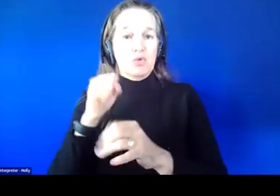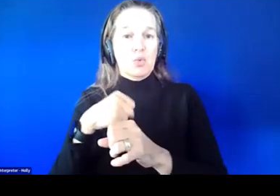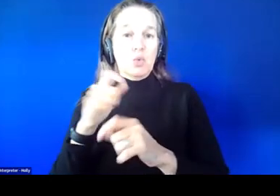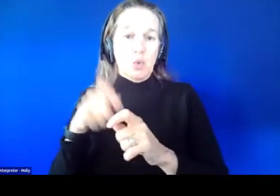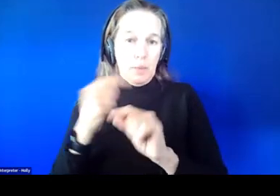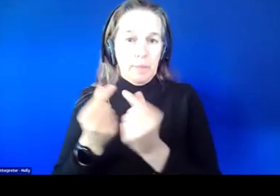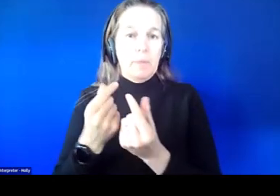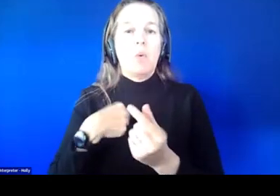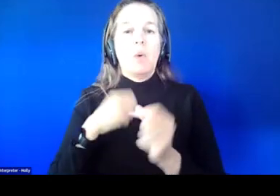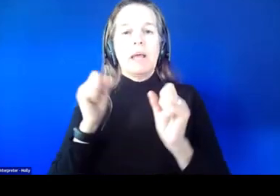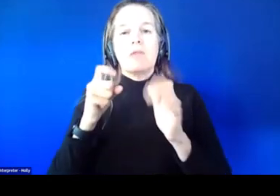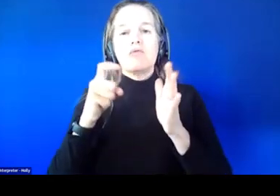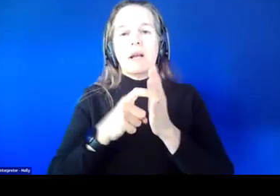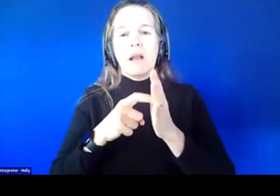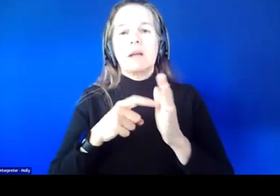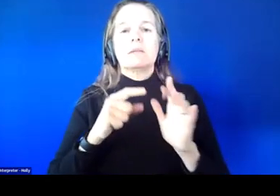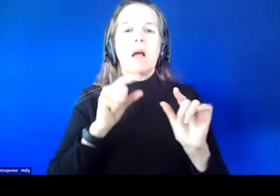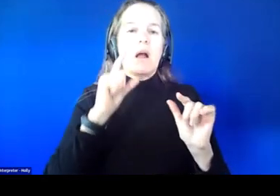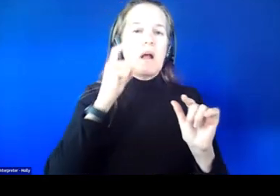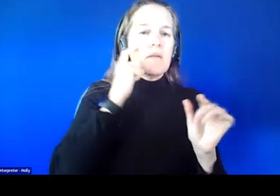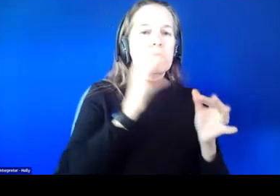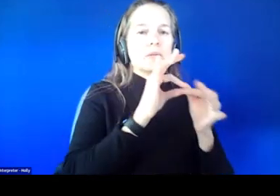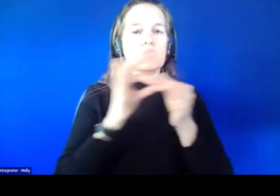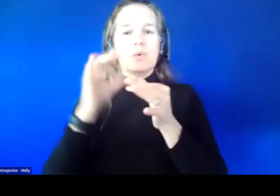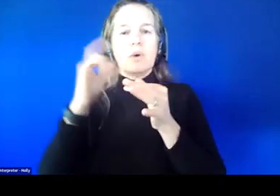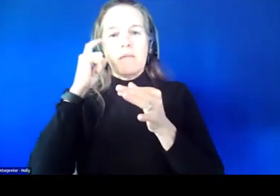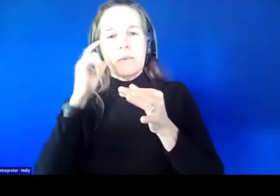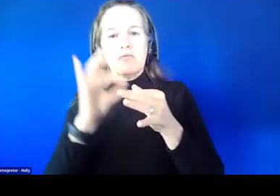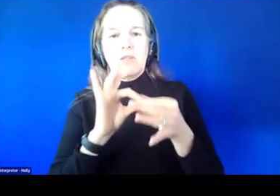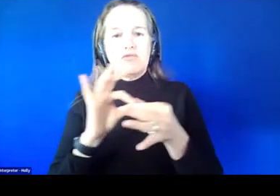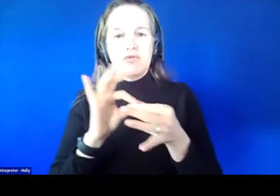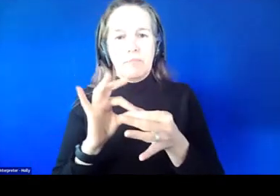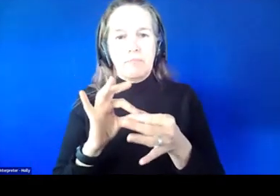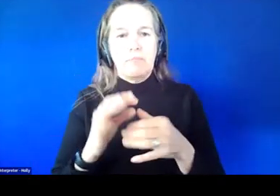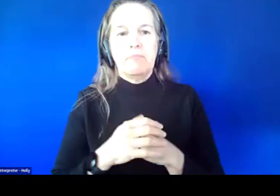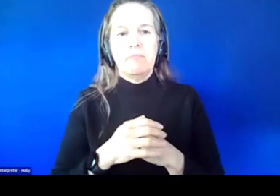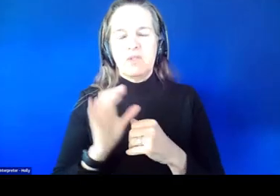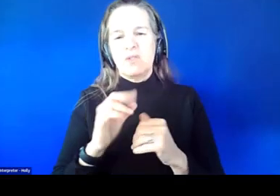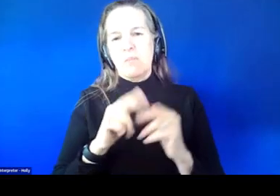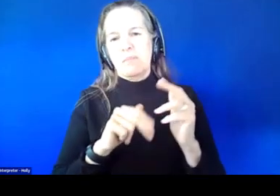government relationship that's inherent in building relationships with the tribal nations in our states.